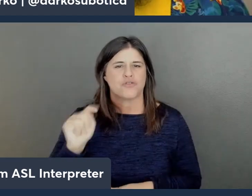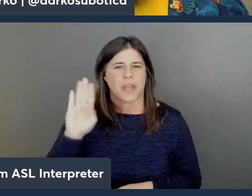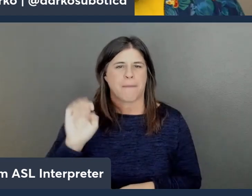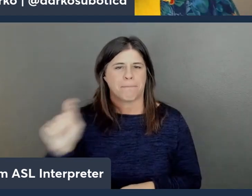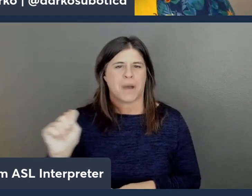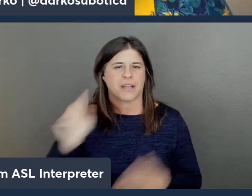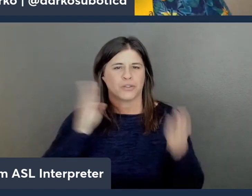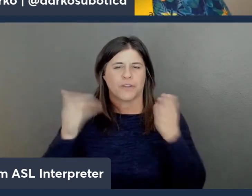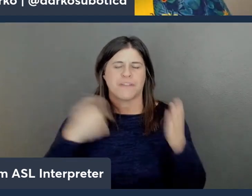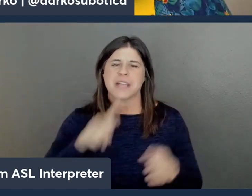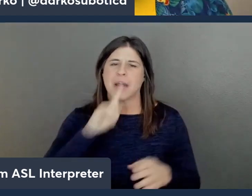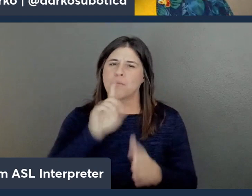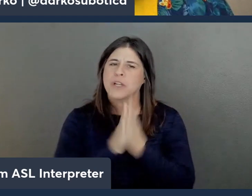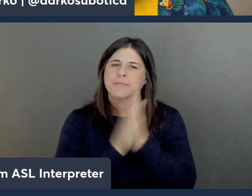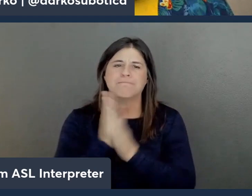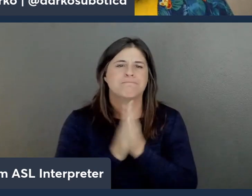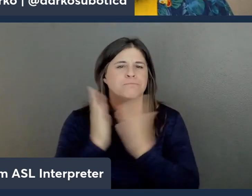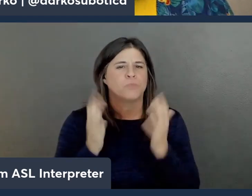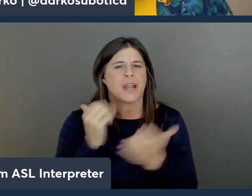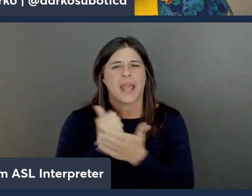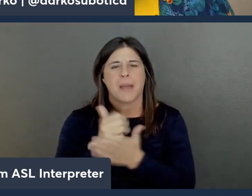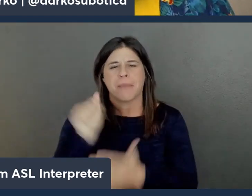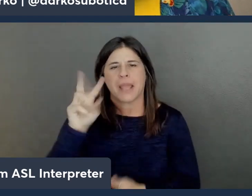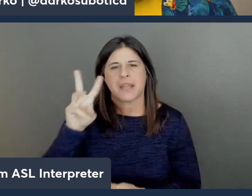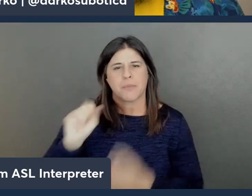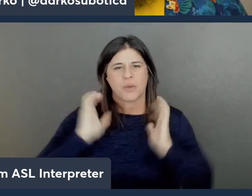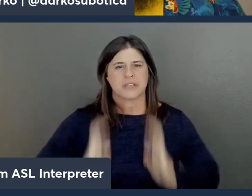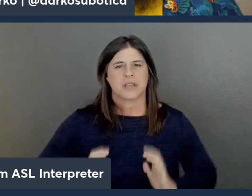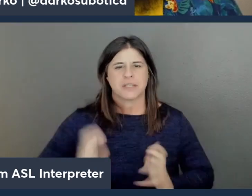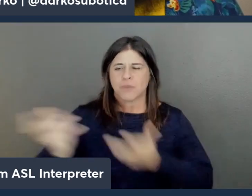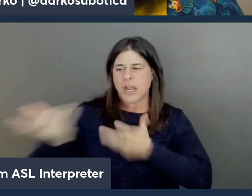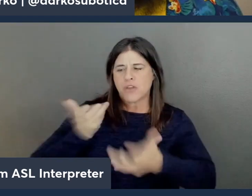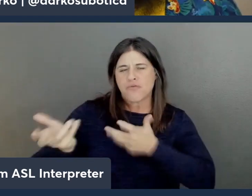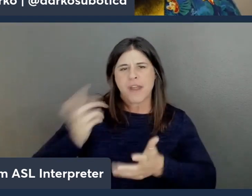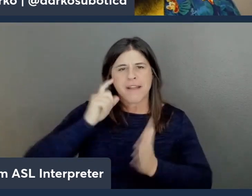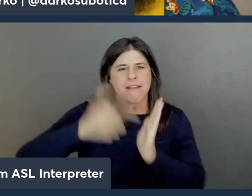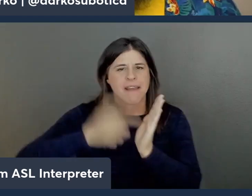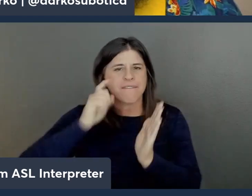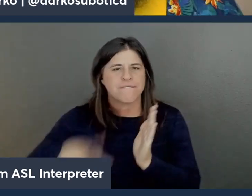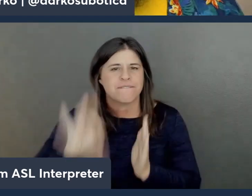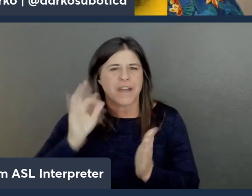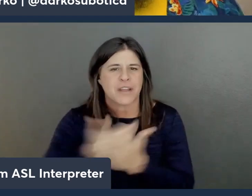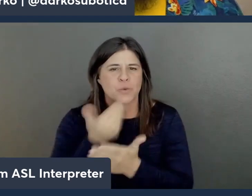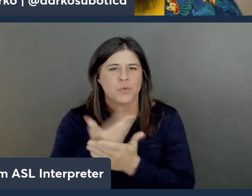helping AWS customers interact, and discover services, using conversational